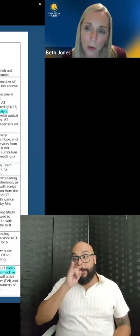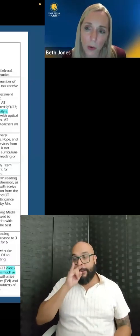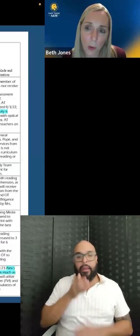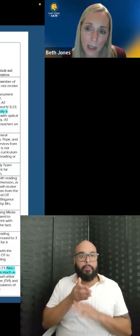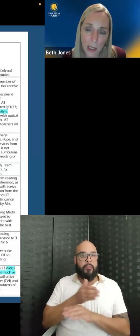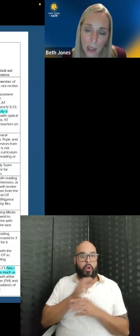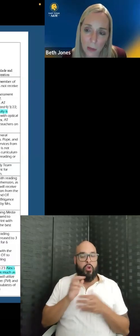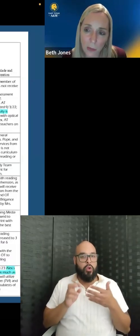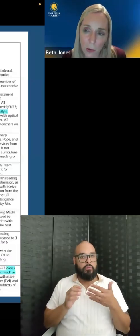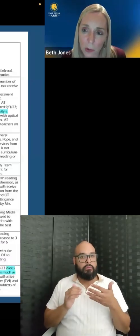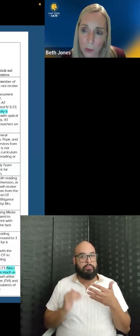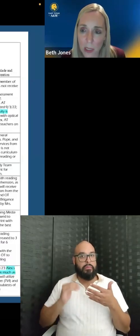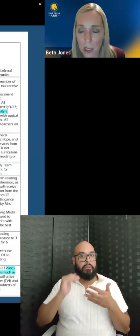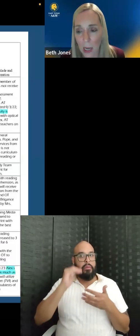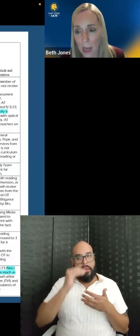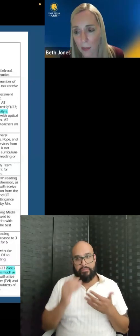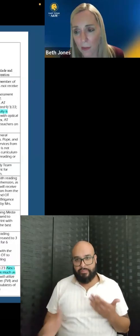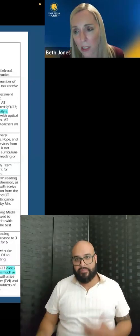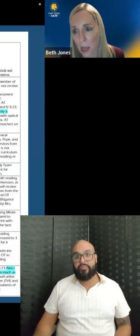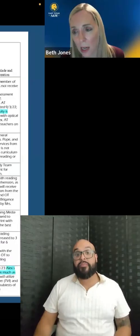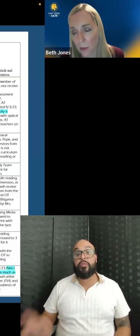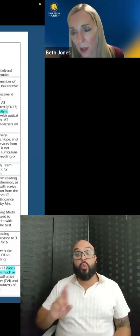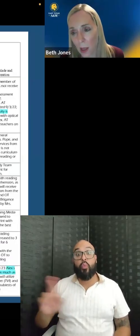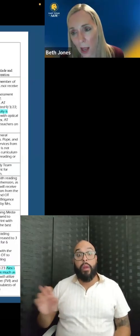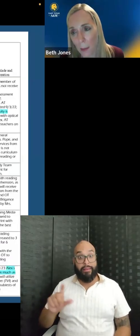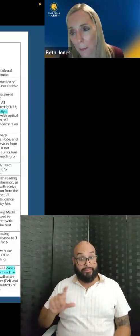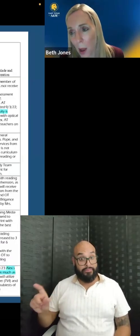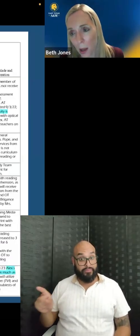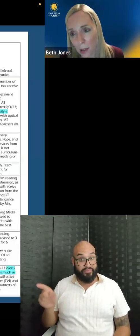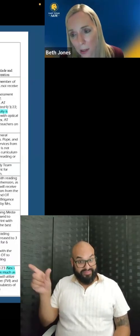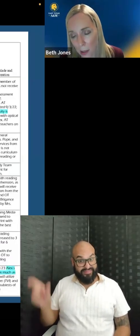And on the right side of the form, you will see I have just kind of a mock